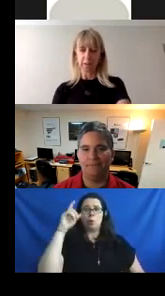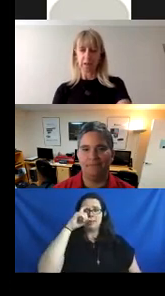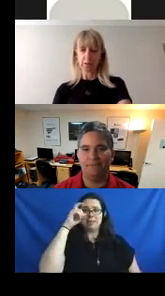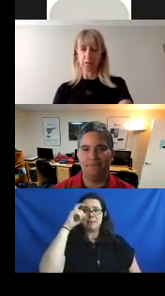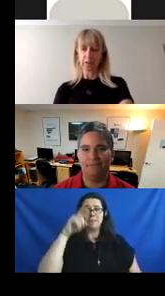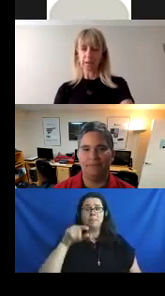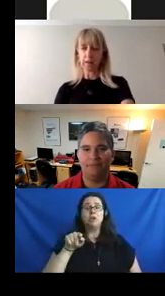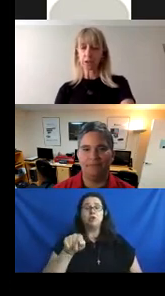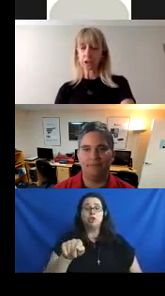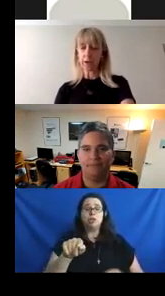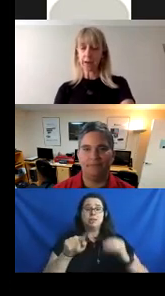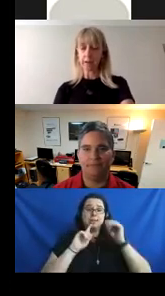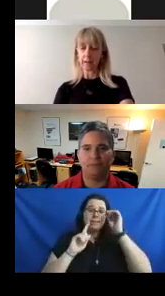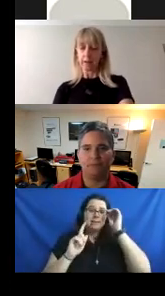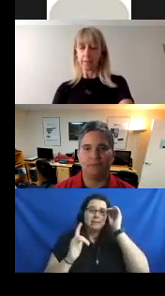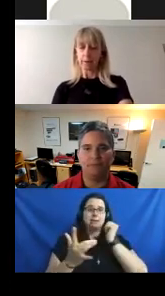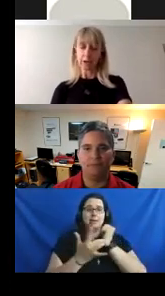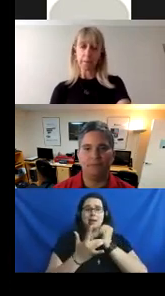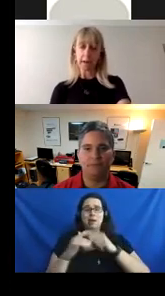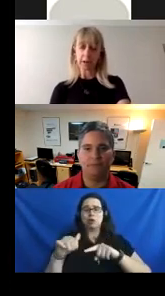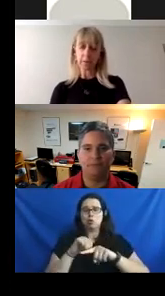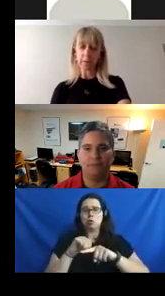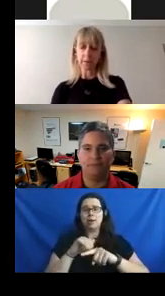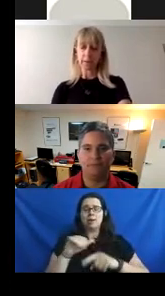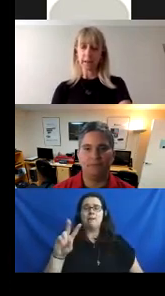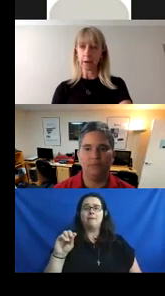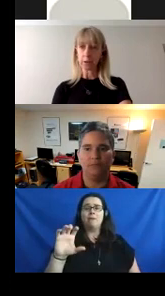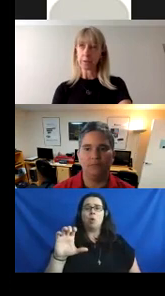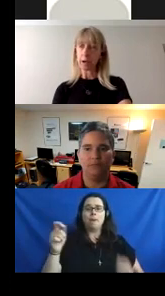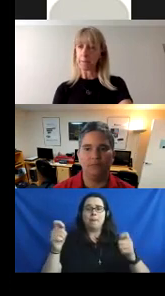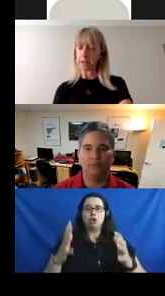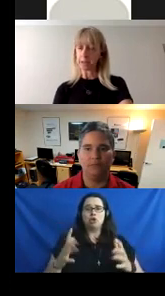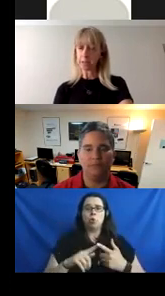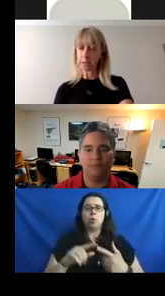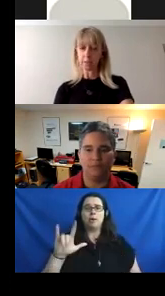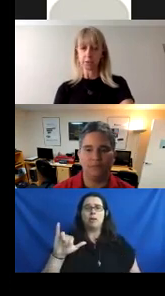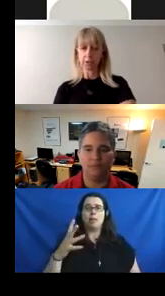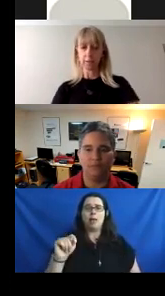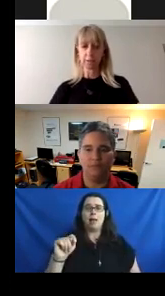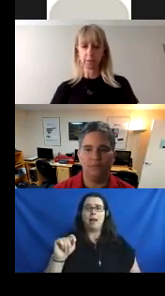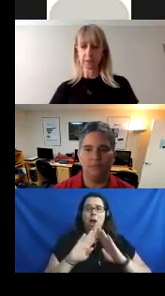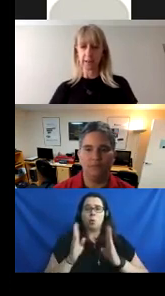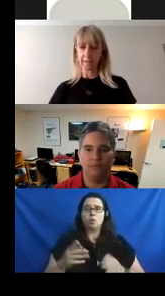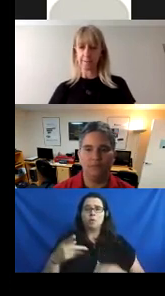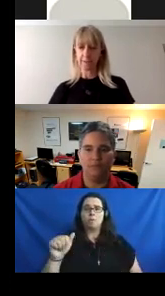SHE IS THE TECHNOLOGY TRAINING AND VOCATIONAL MANAGER FOR THE LIGHTHOUSE FOR THE BLIND OF THE PALM BEACHES.